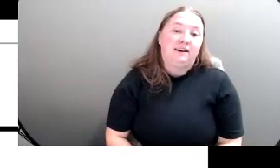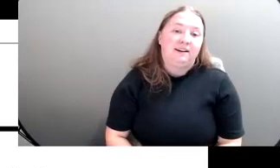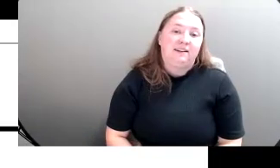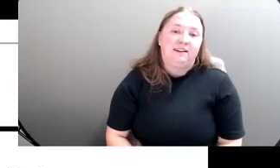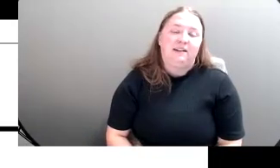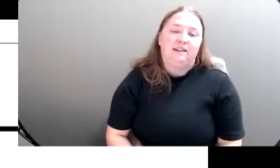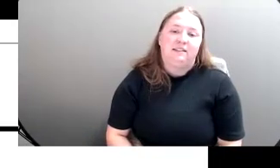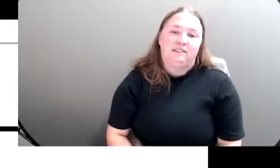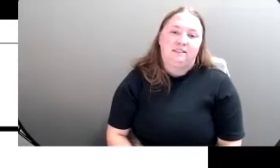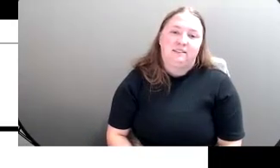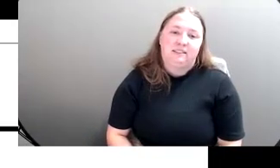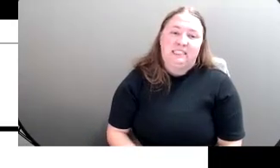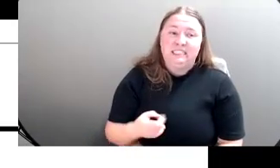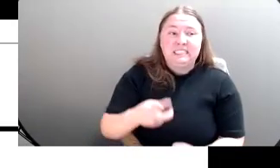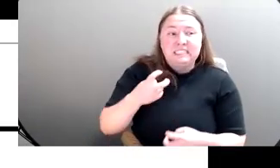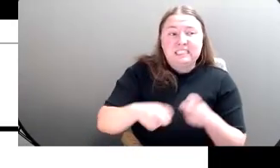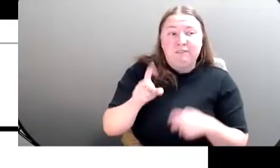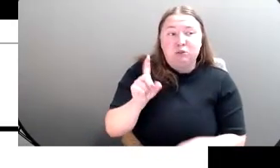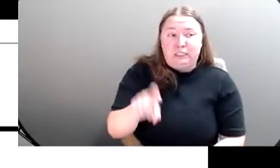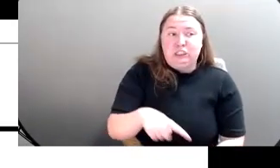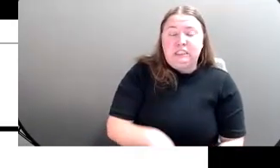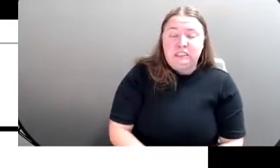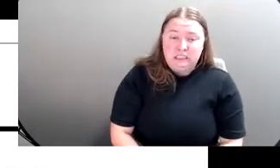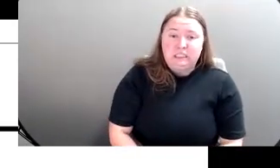So this one's a tough one as well too.